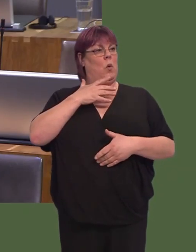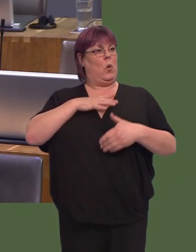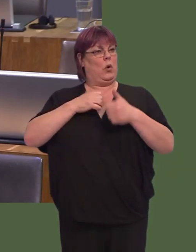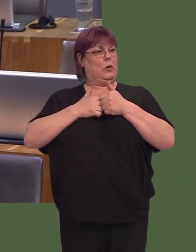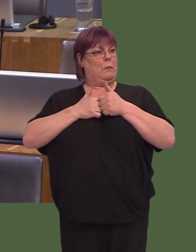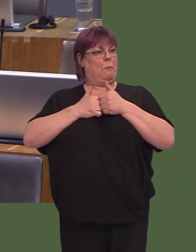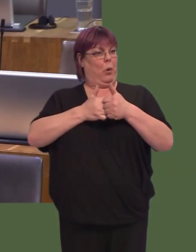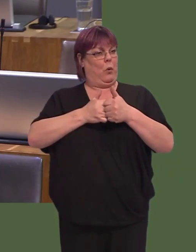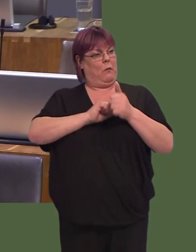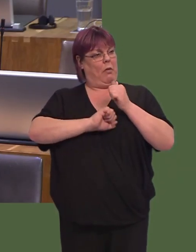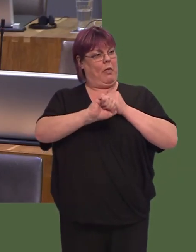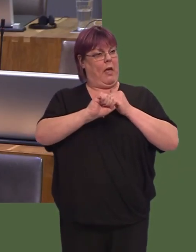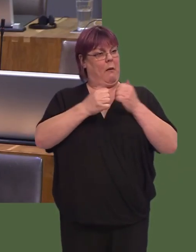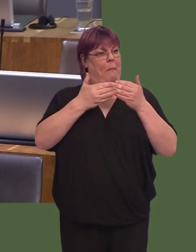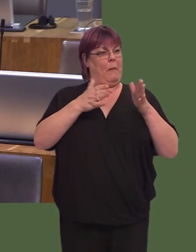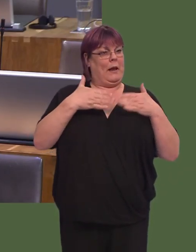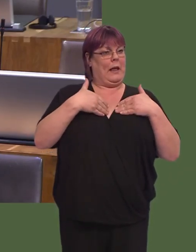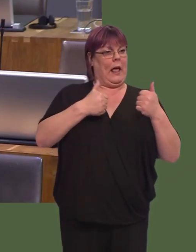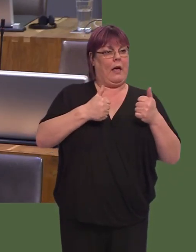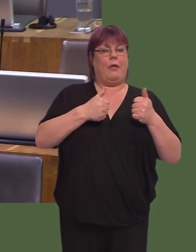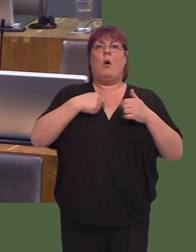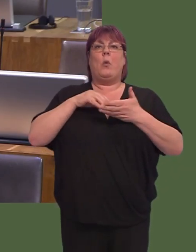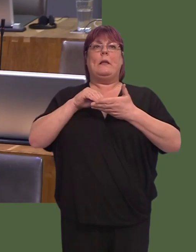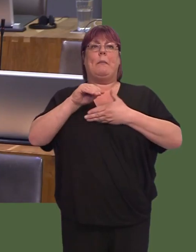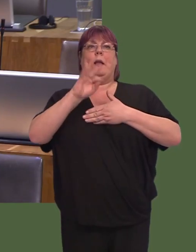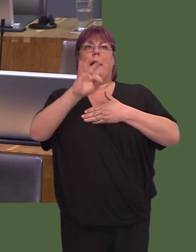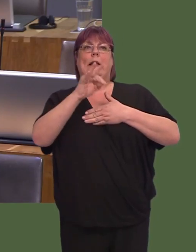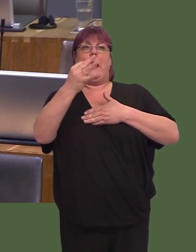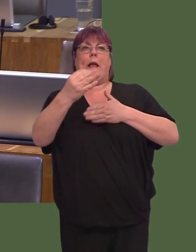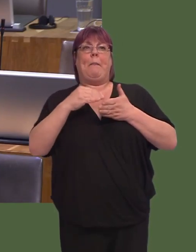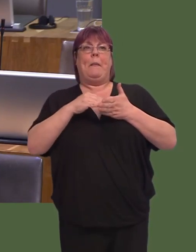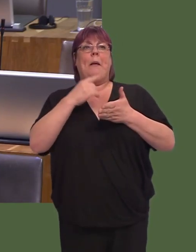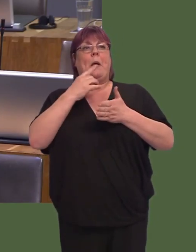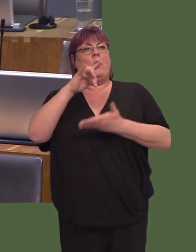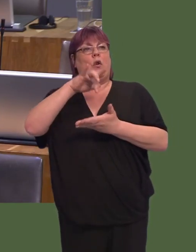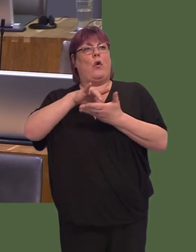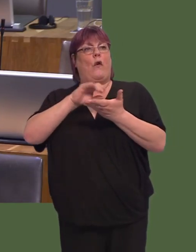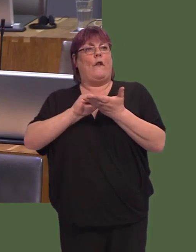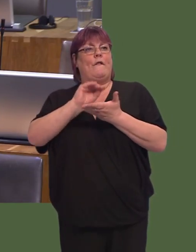The Welsh Government spends about £88 million of core funding on Public Health Wales, and